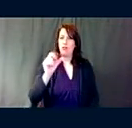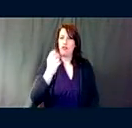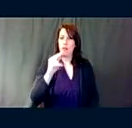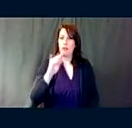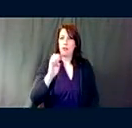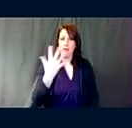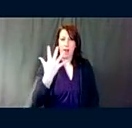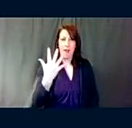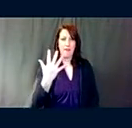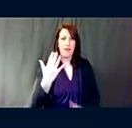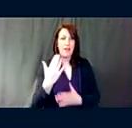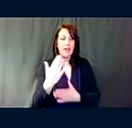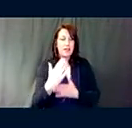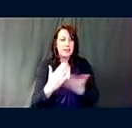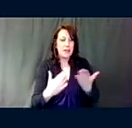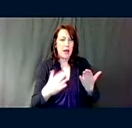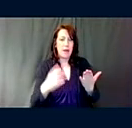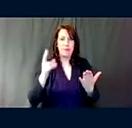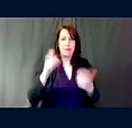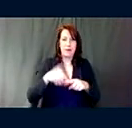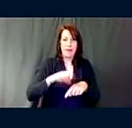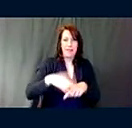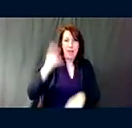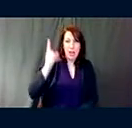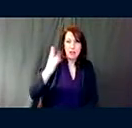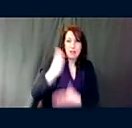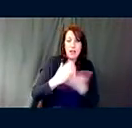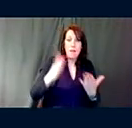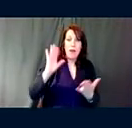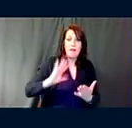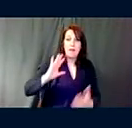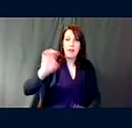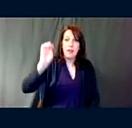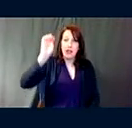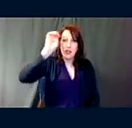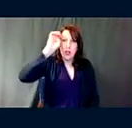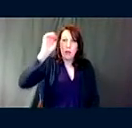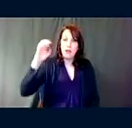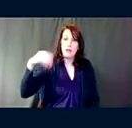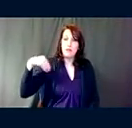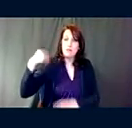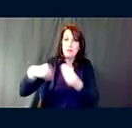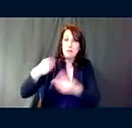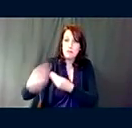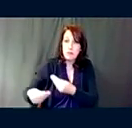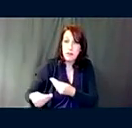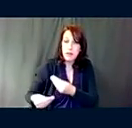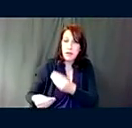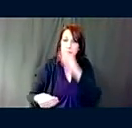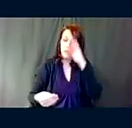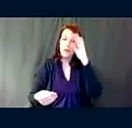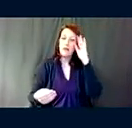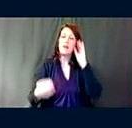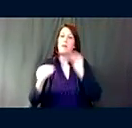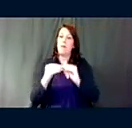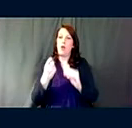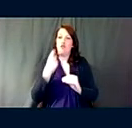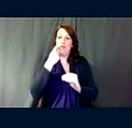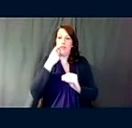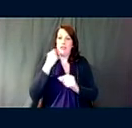AND THIS DEPENDS ON FAMILY HISTORY. SOME AFRICAN AMERICANS HAVE EUROPEAN ANCESTOR IN A MORE